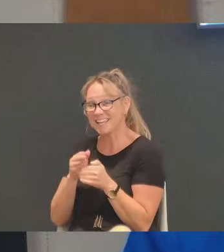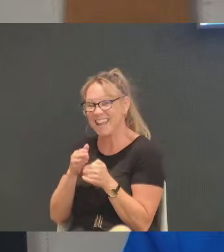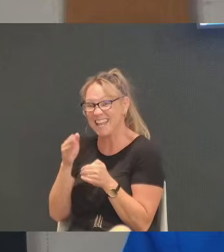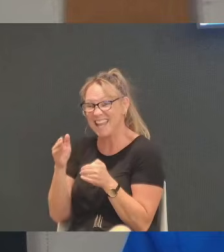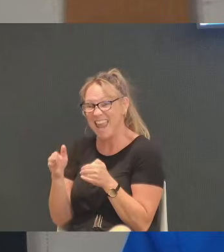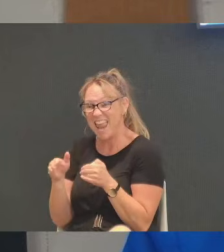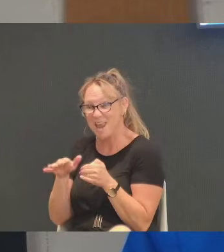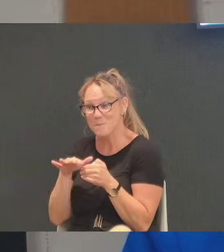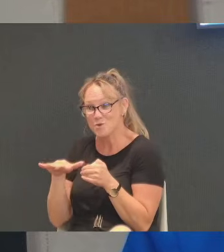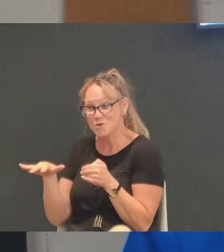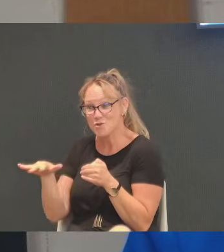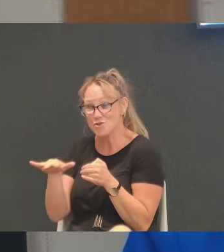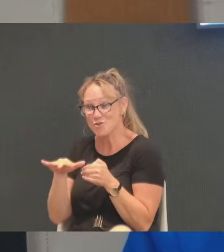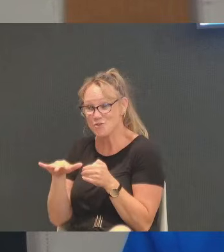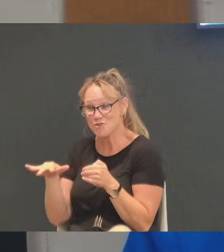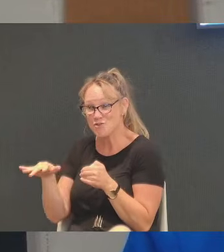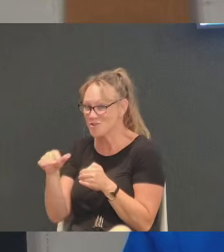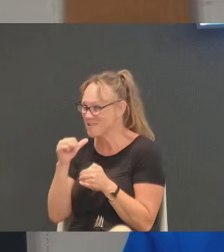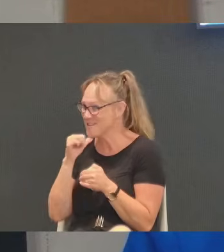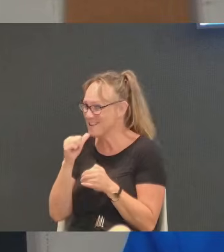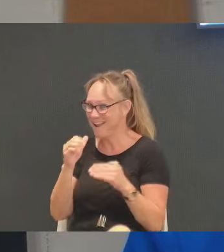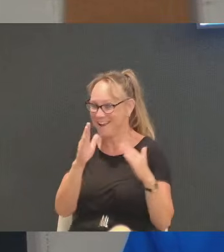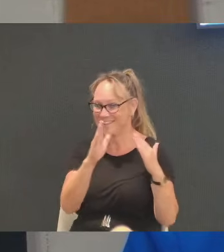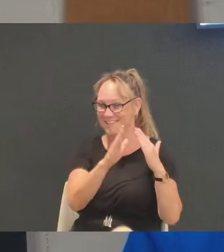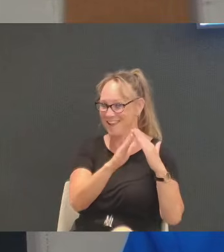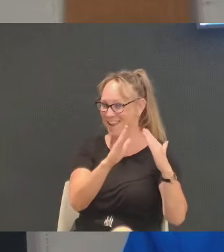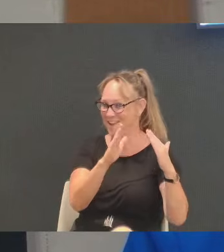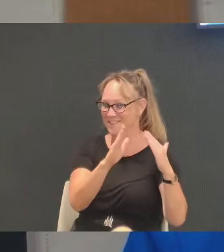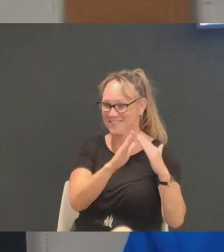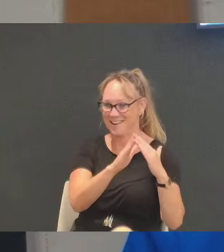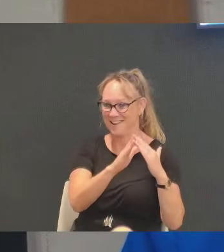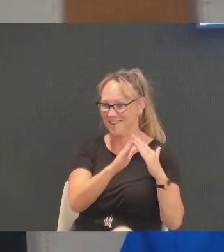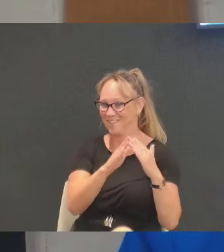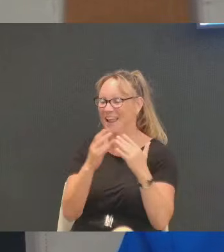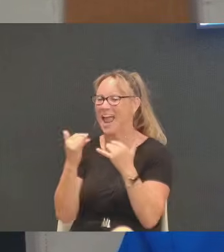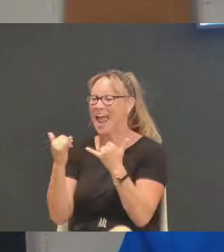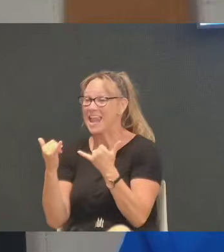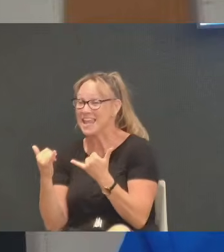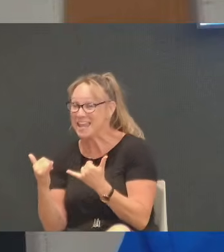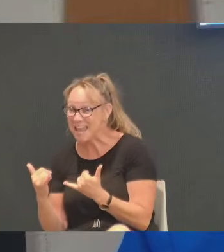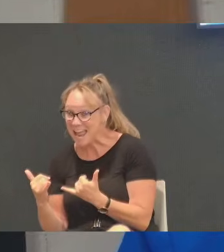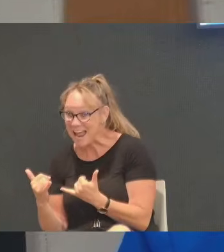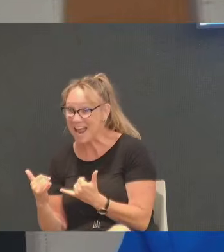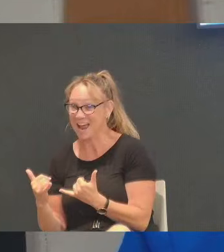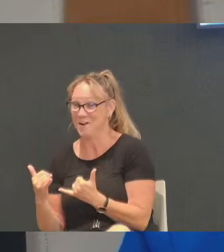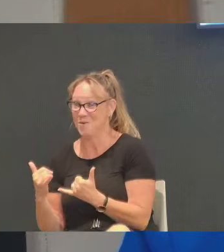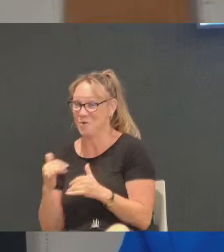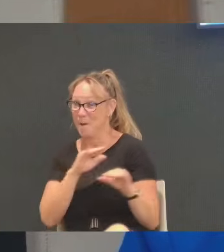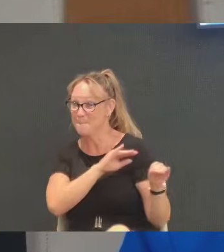where the you know office mostly office buildings or court houses. We have moved into the center of